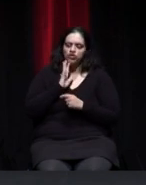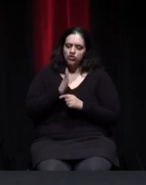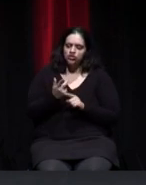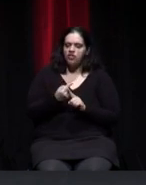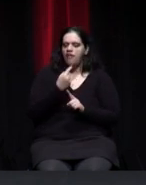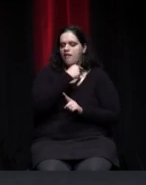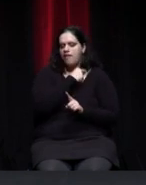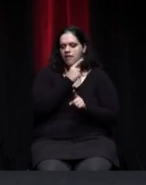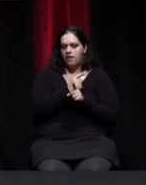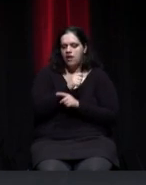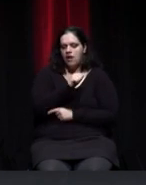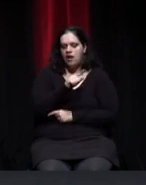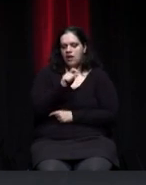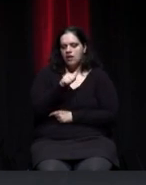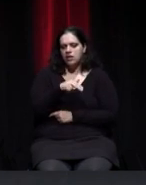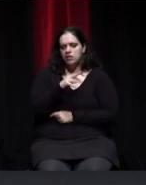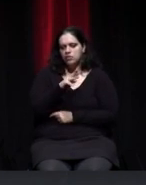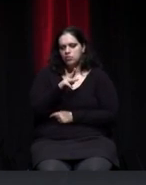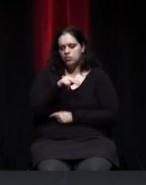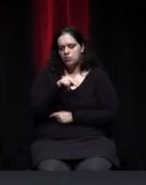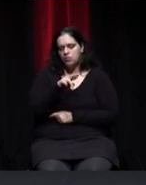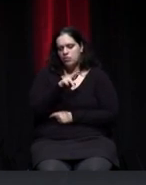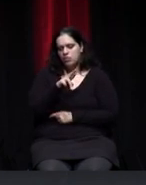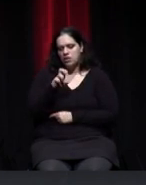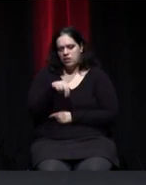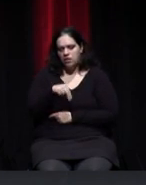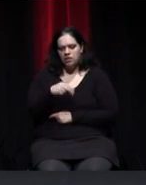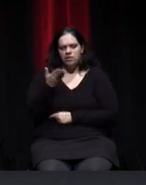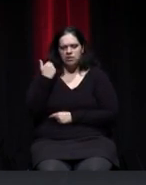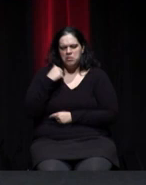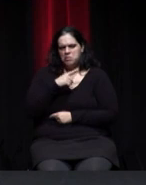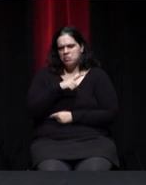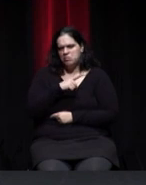by Alain Touraine in the 1960s.